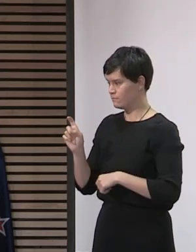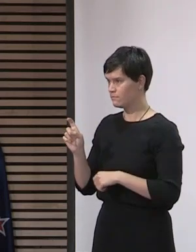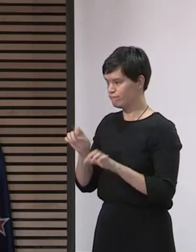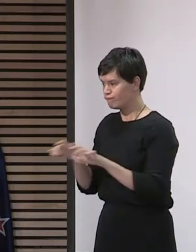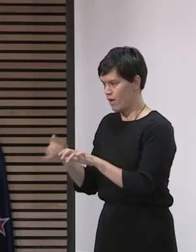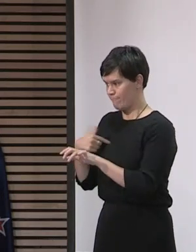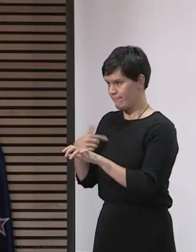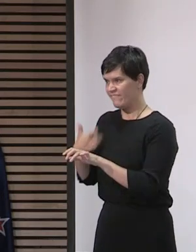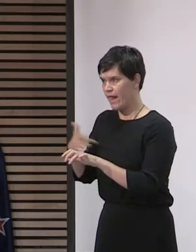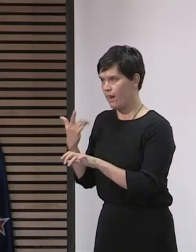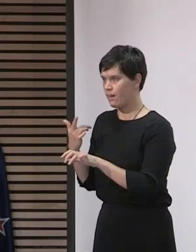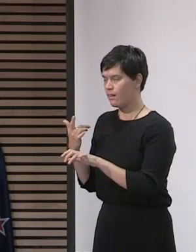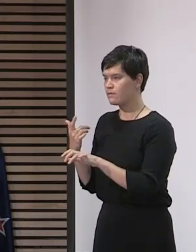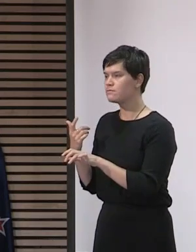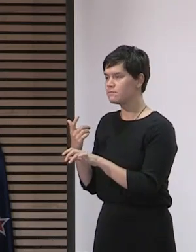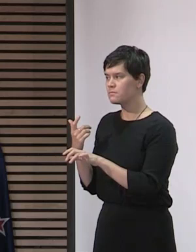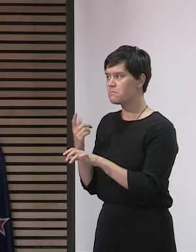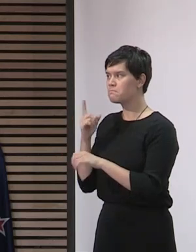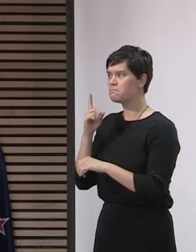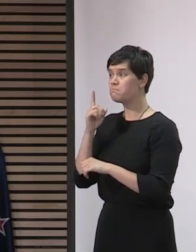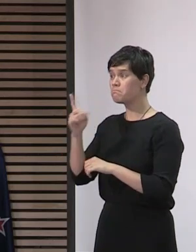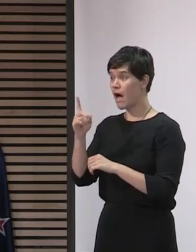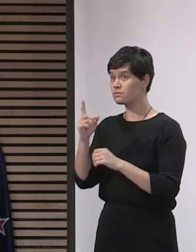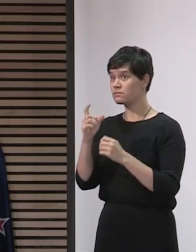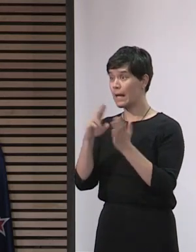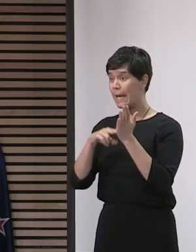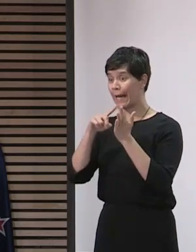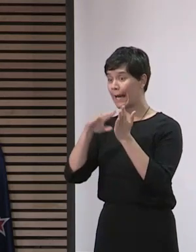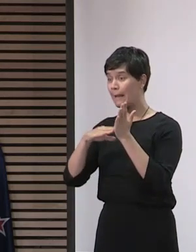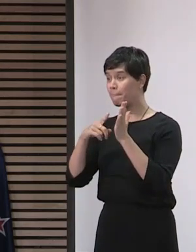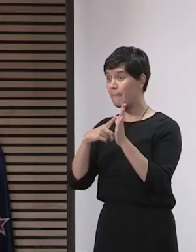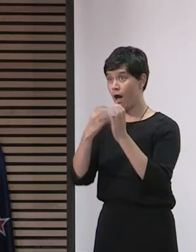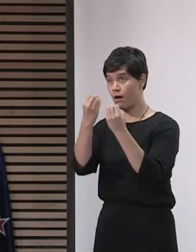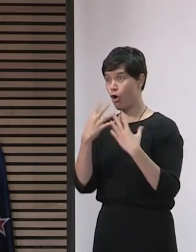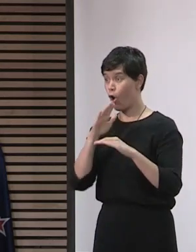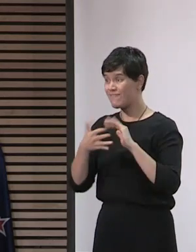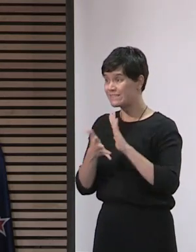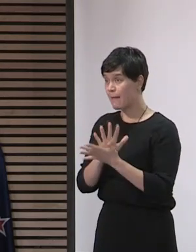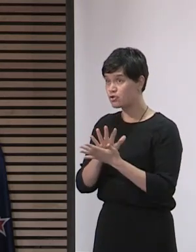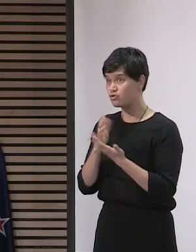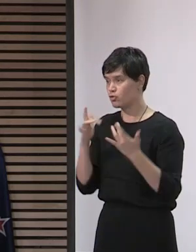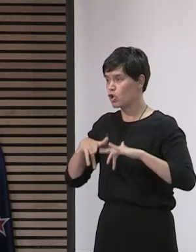they felt it and the strength of it. So a large number, obviously, reported it. But I haven't, as yet, had reports